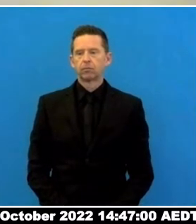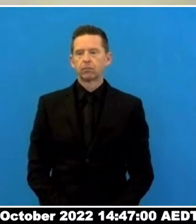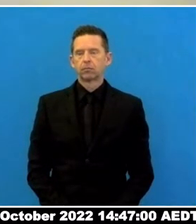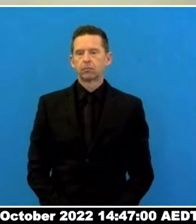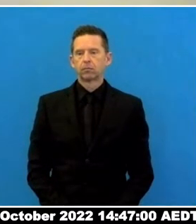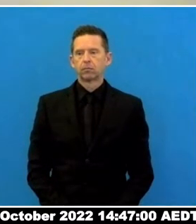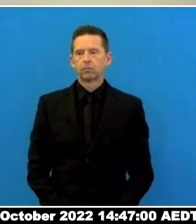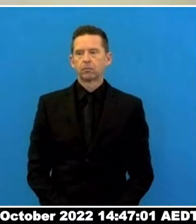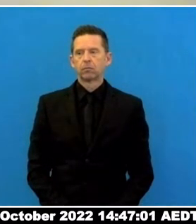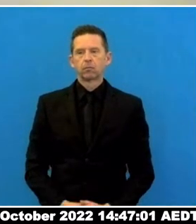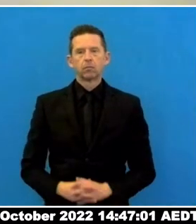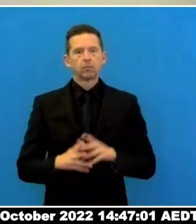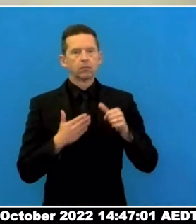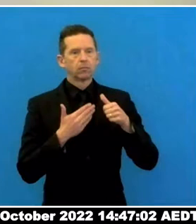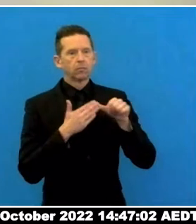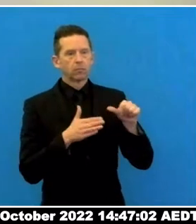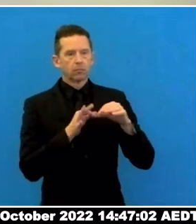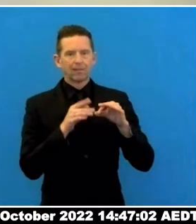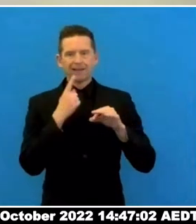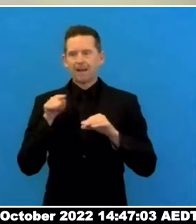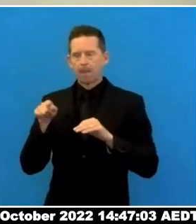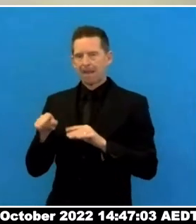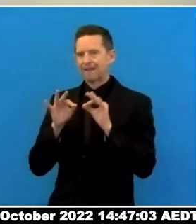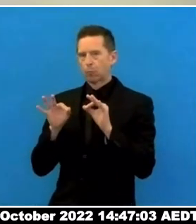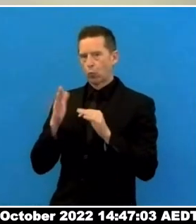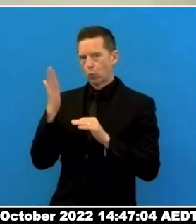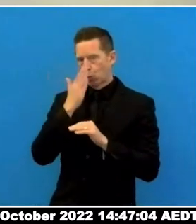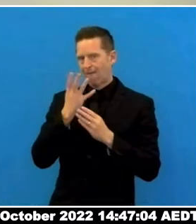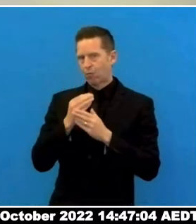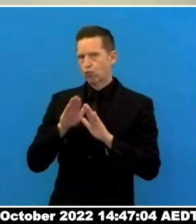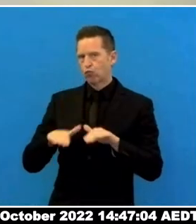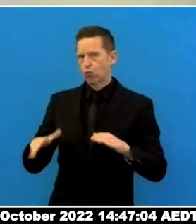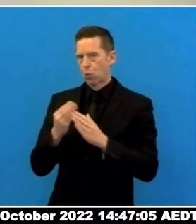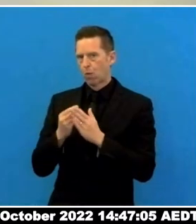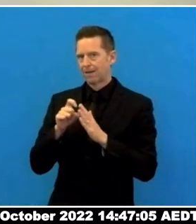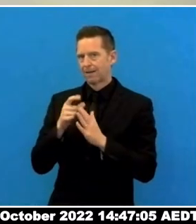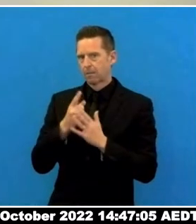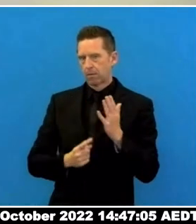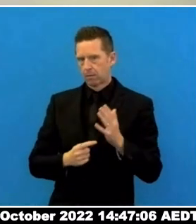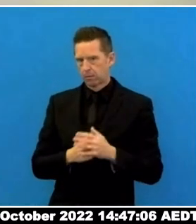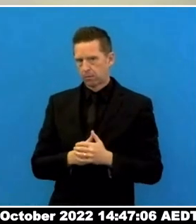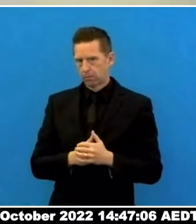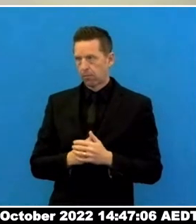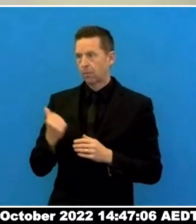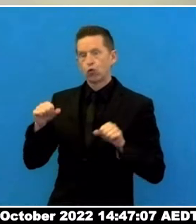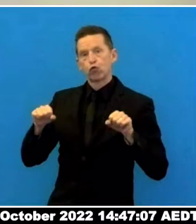A specialist school for kids with disability. Right. And your daughter is usually picked up By the school bus